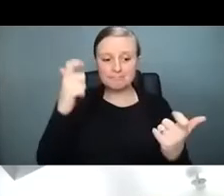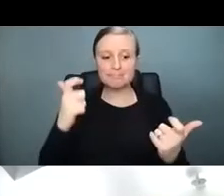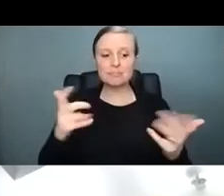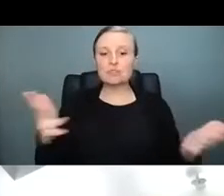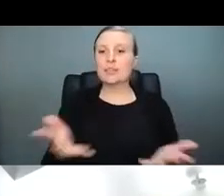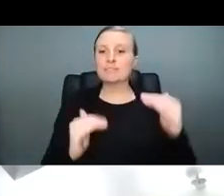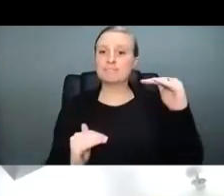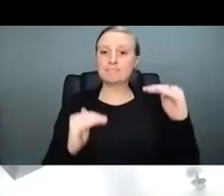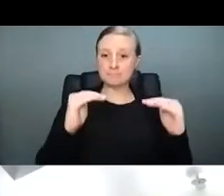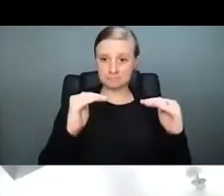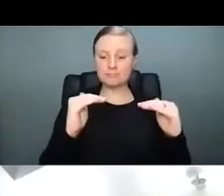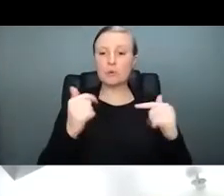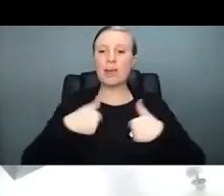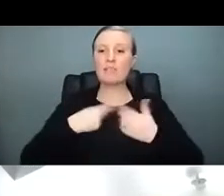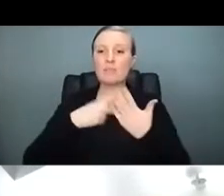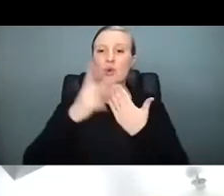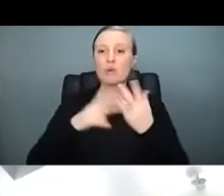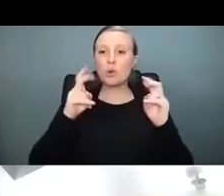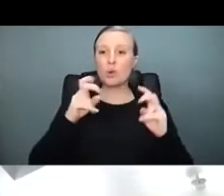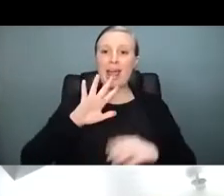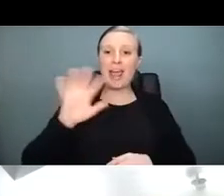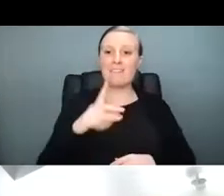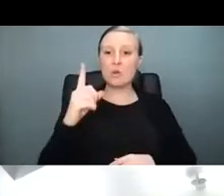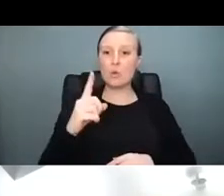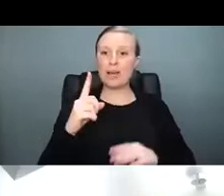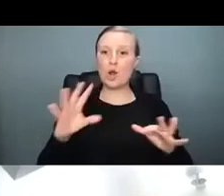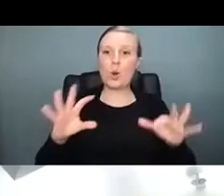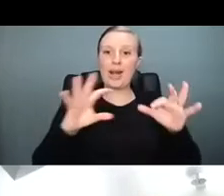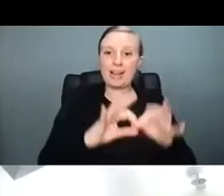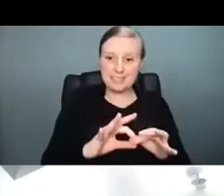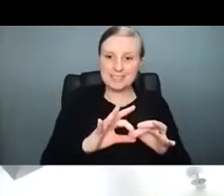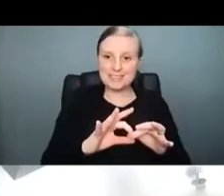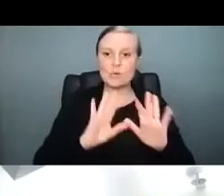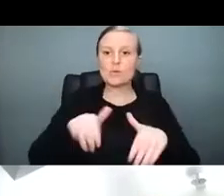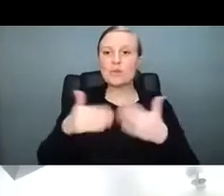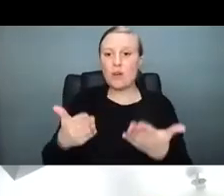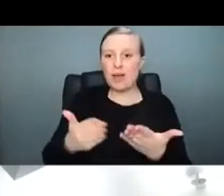we provide assistance to a million vulnerable customers. We recently recommitted to this